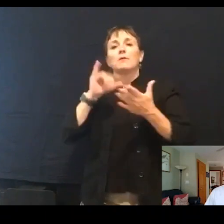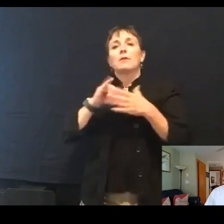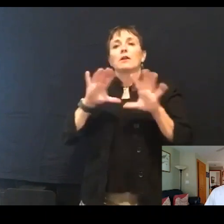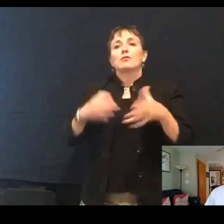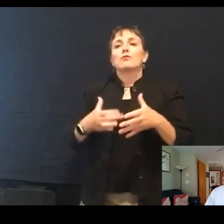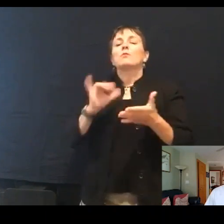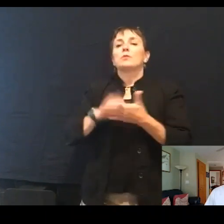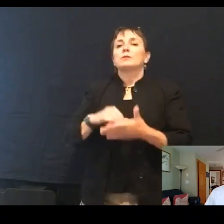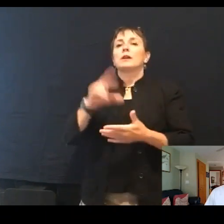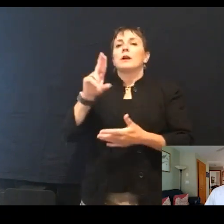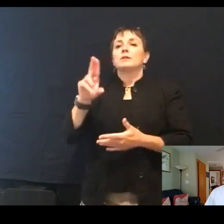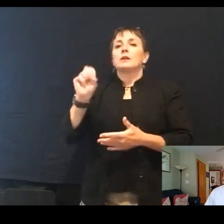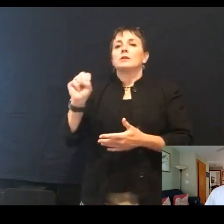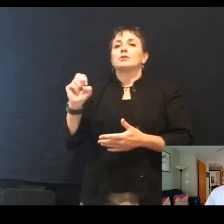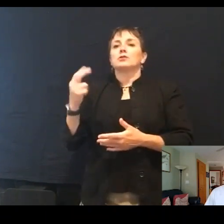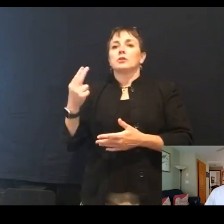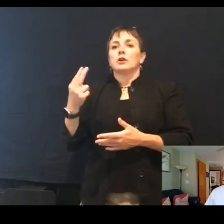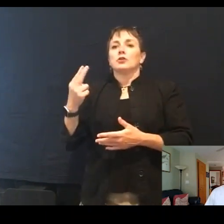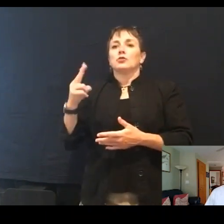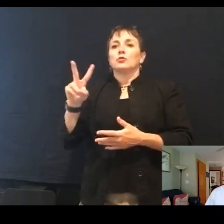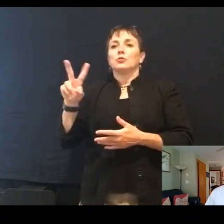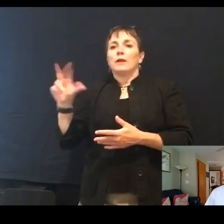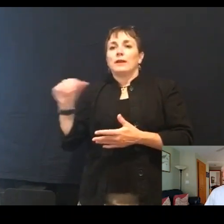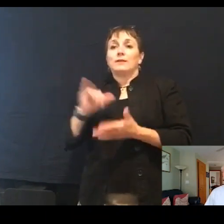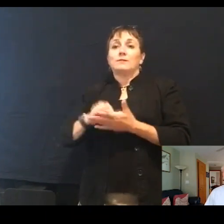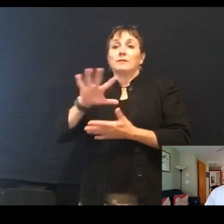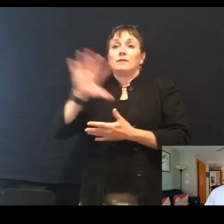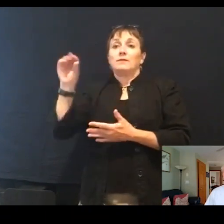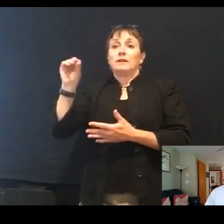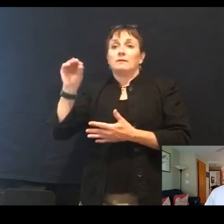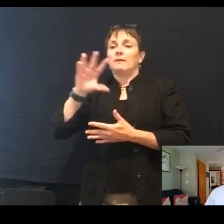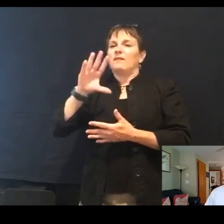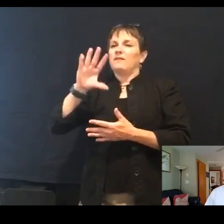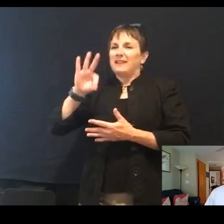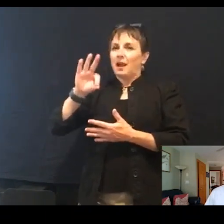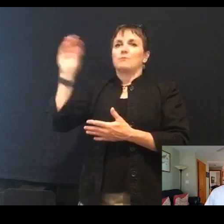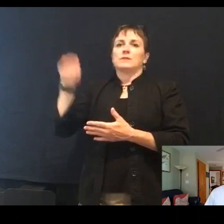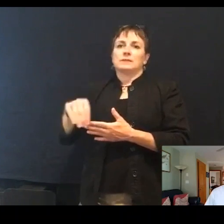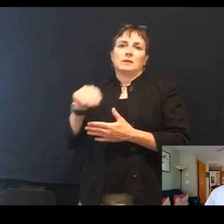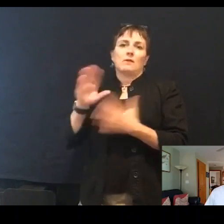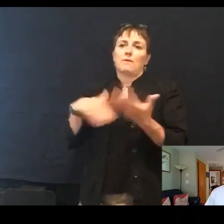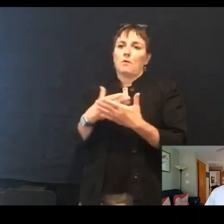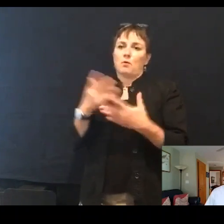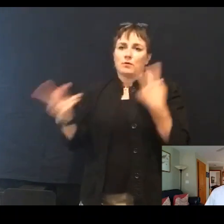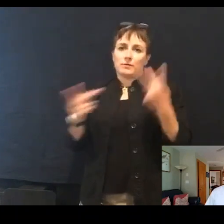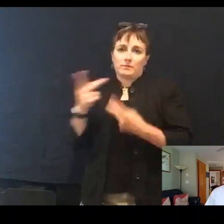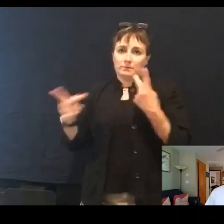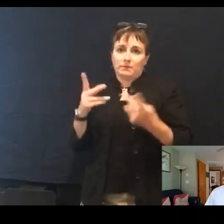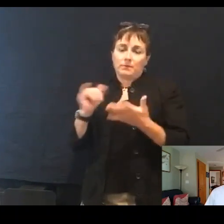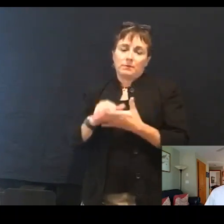was the gene USH2A, which accounted for 59% of people. And that is associated, of course,